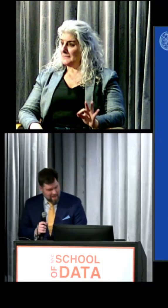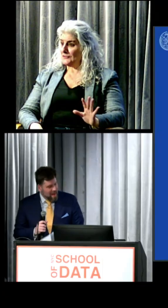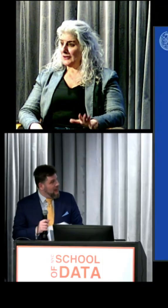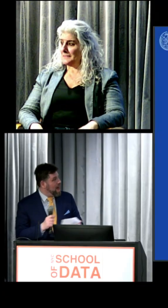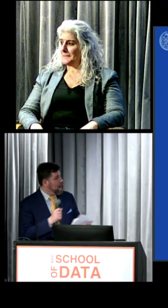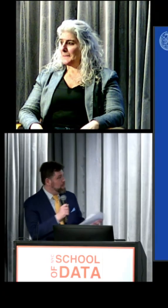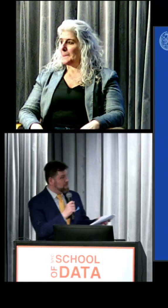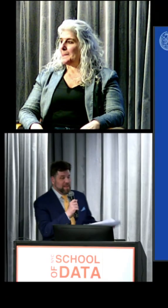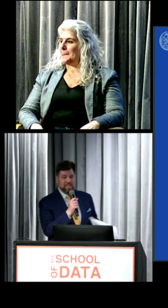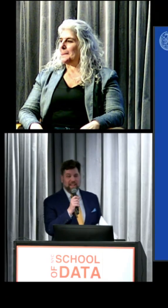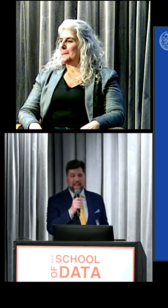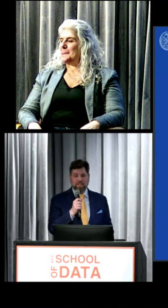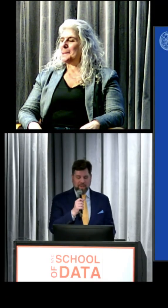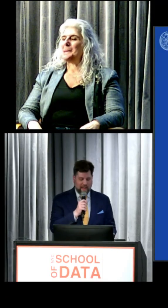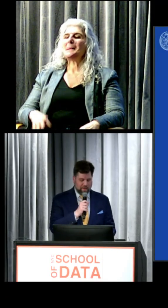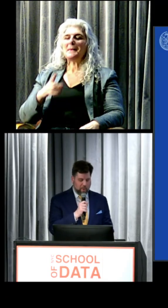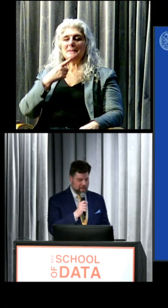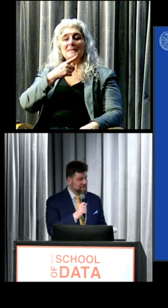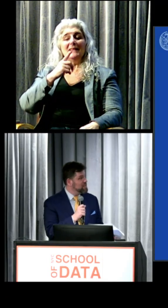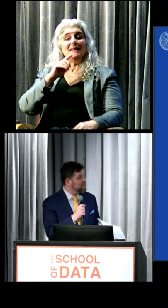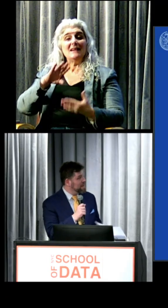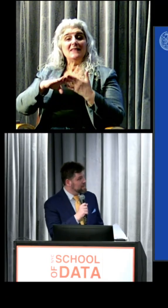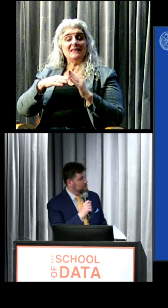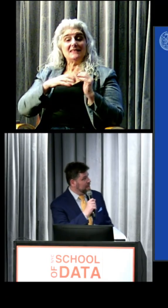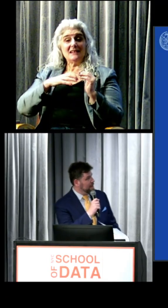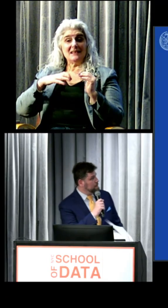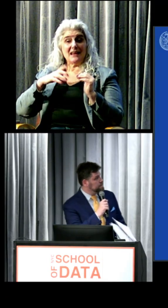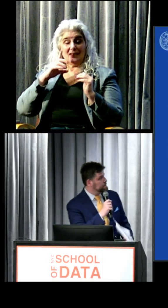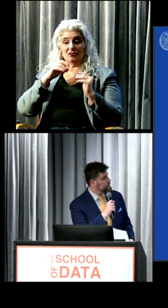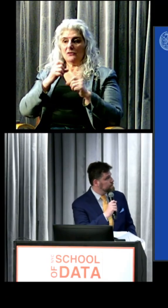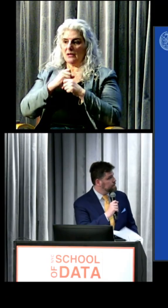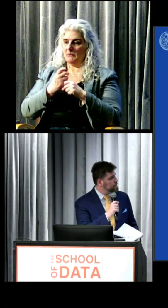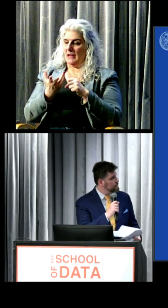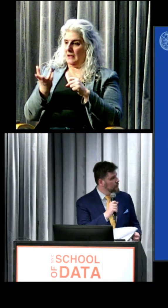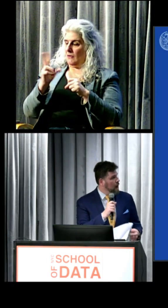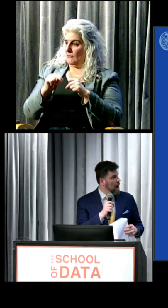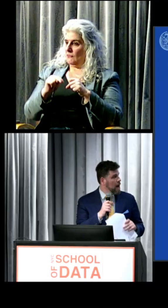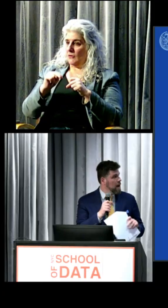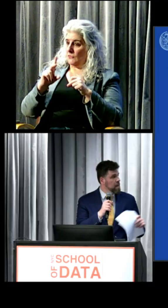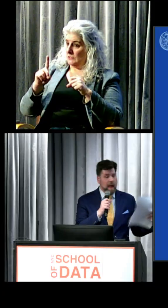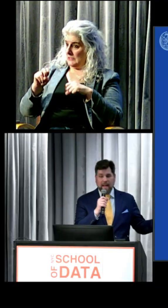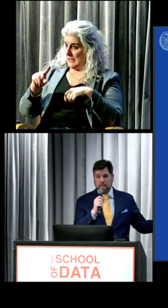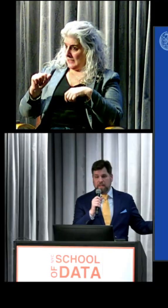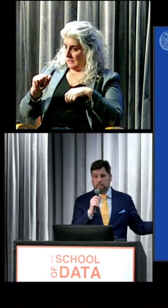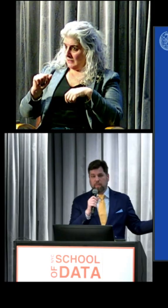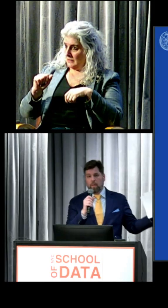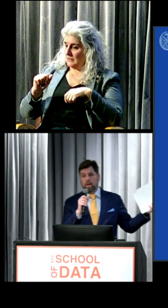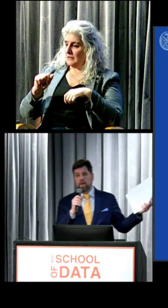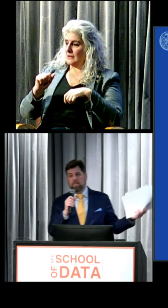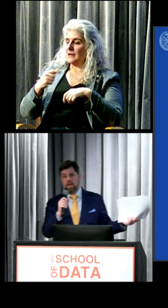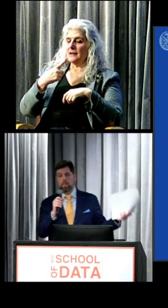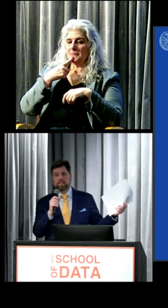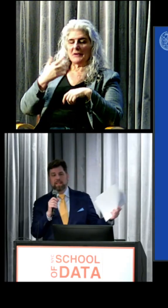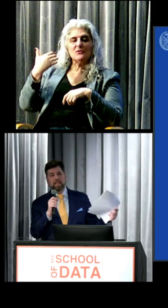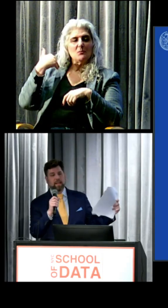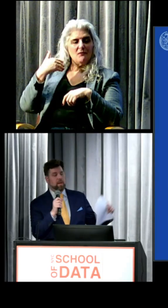understandable and useful to our visitors, and how can we use it in a way that isn't scary.